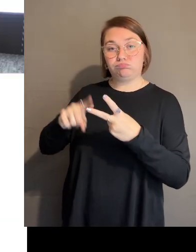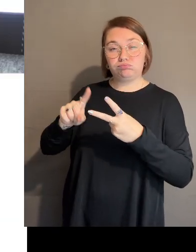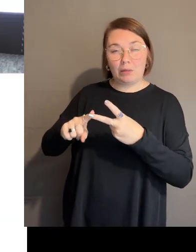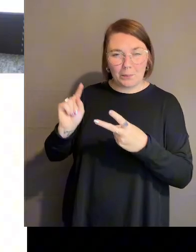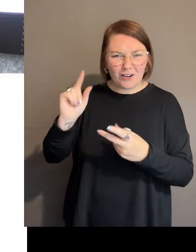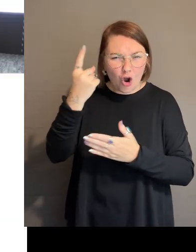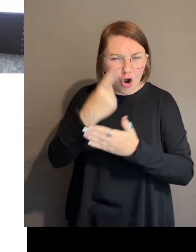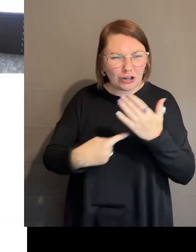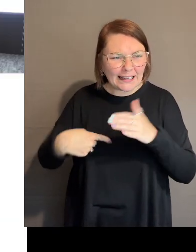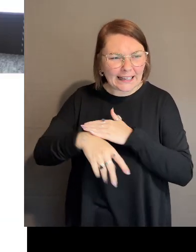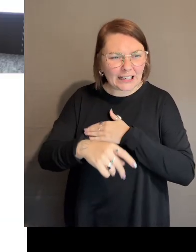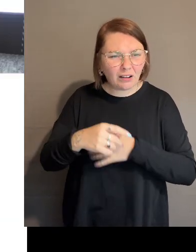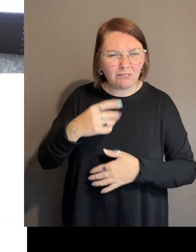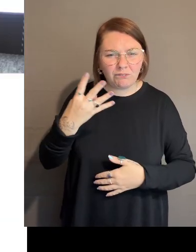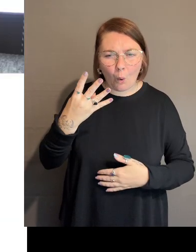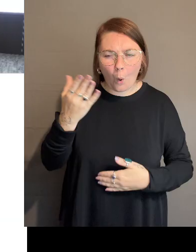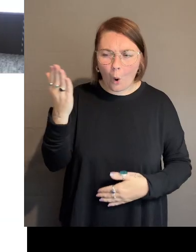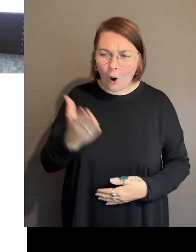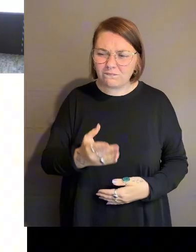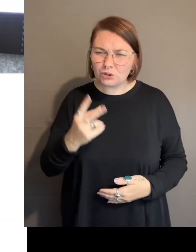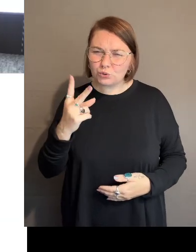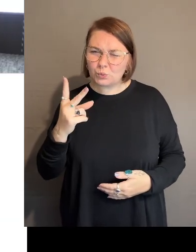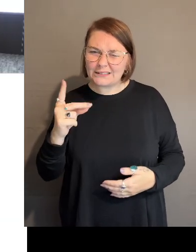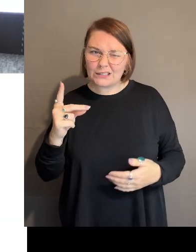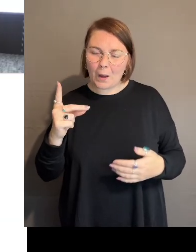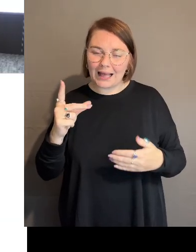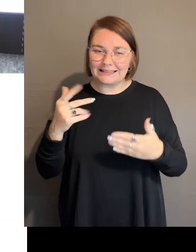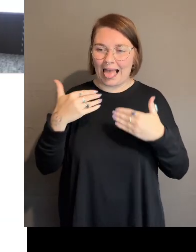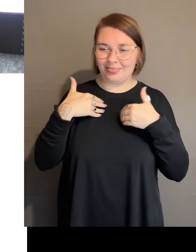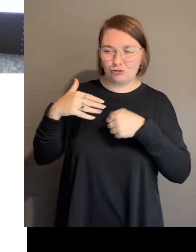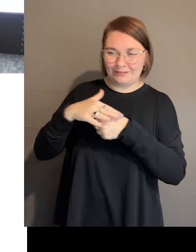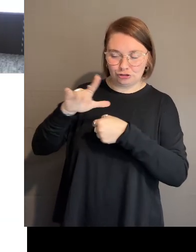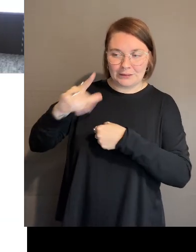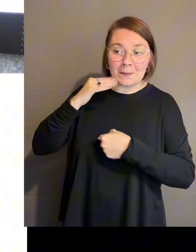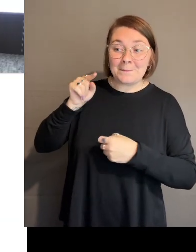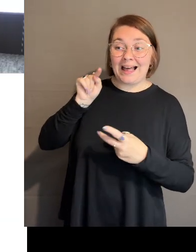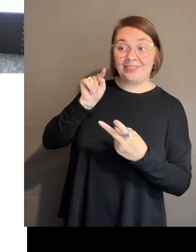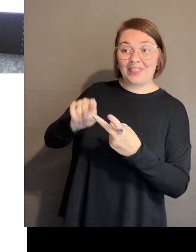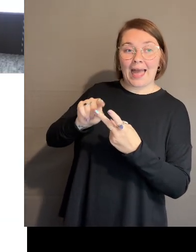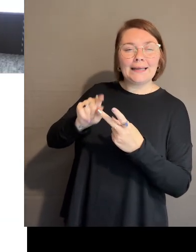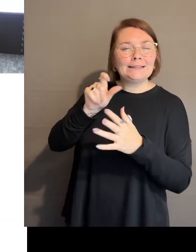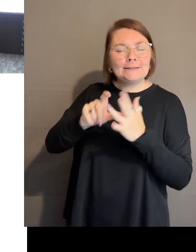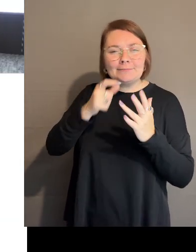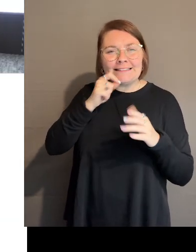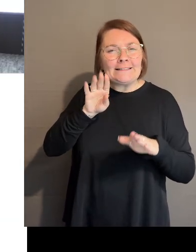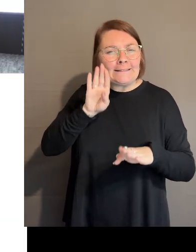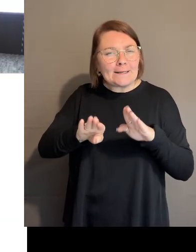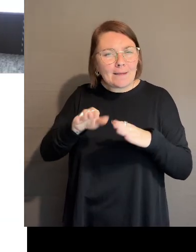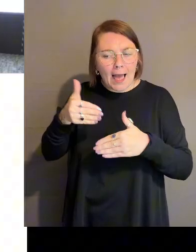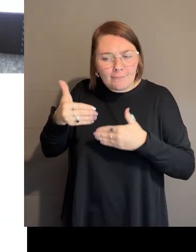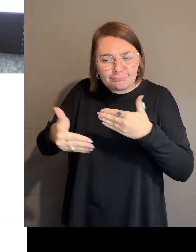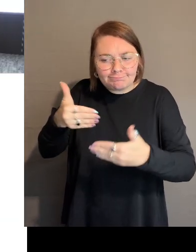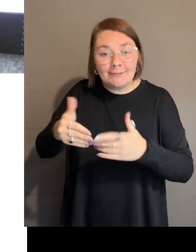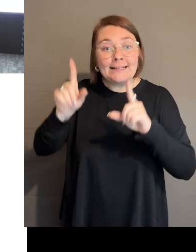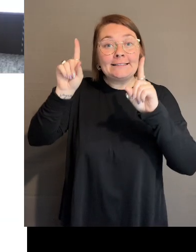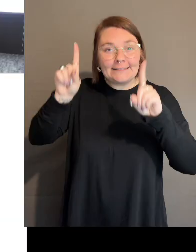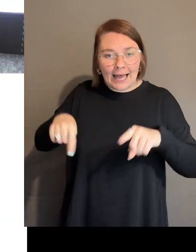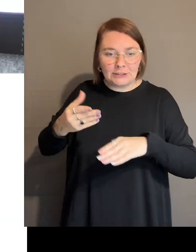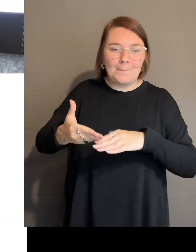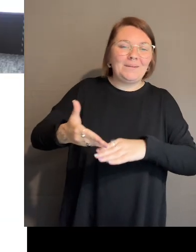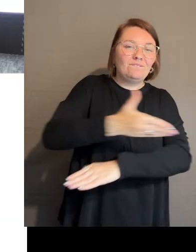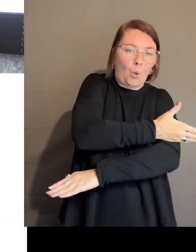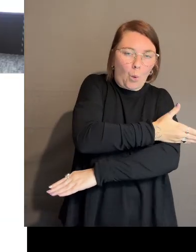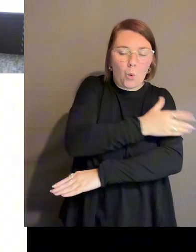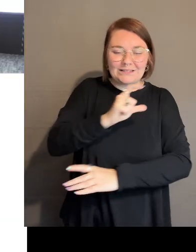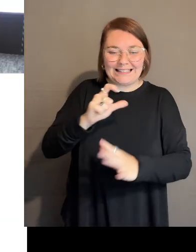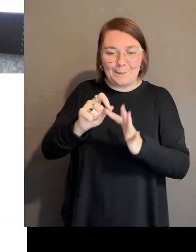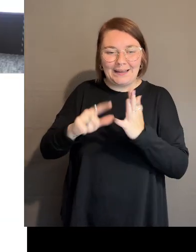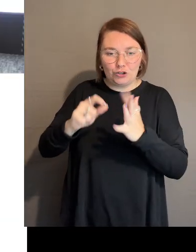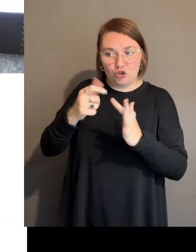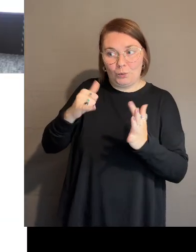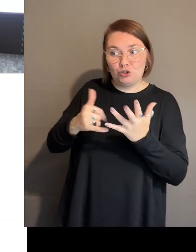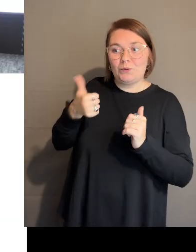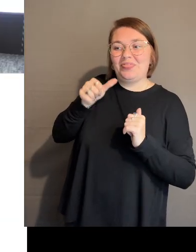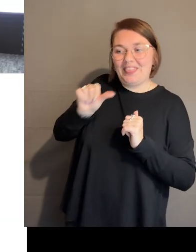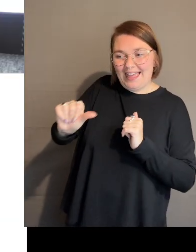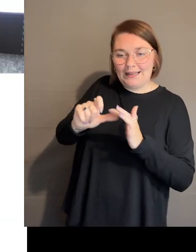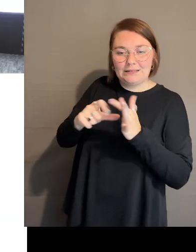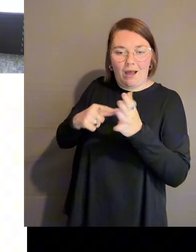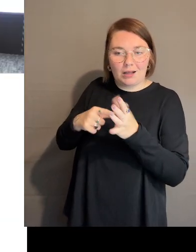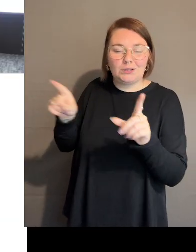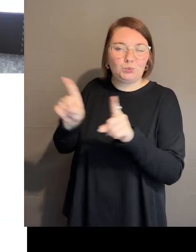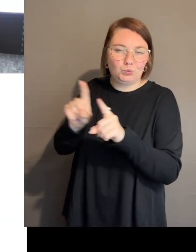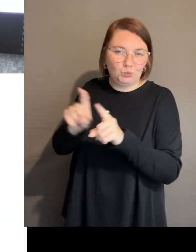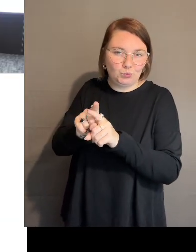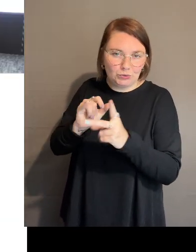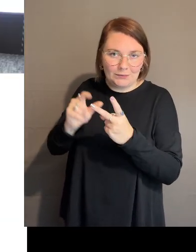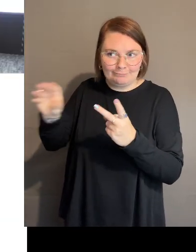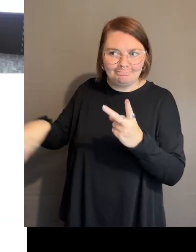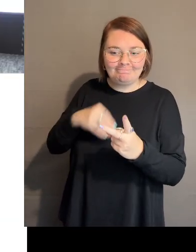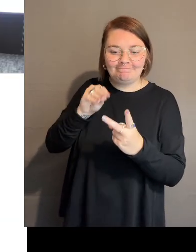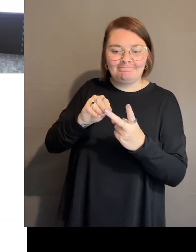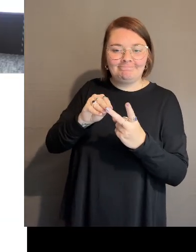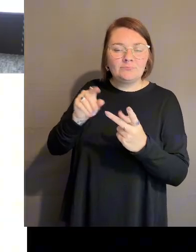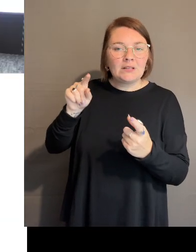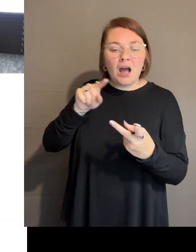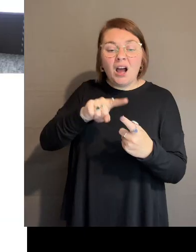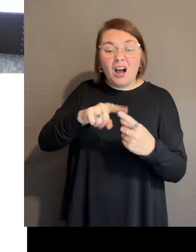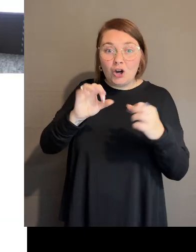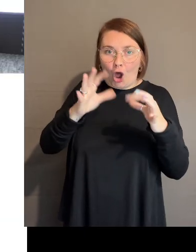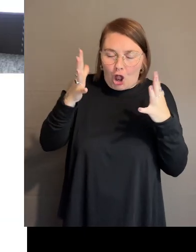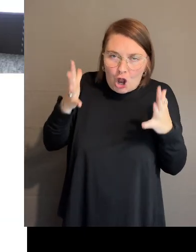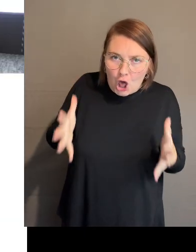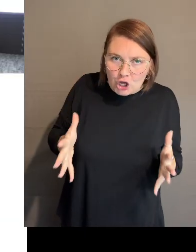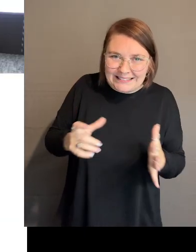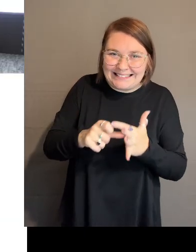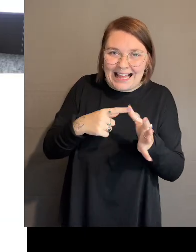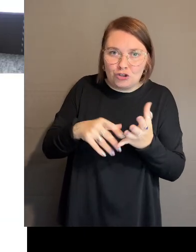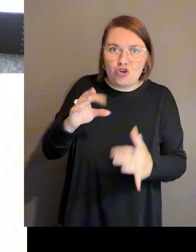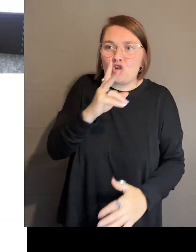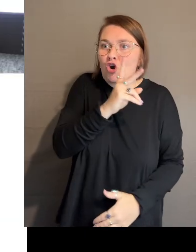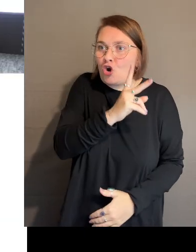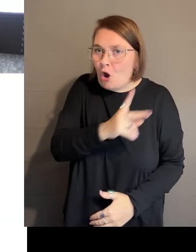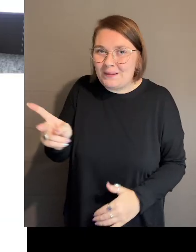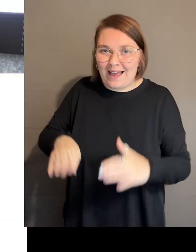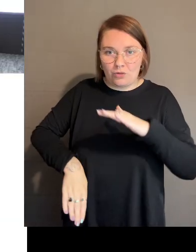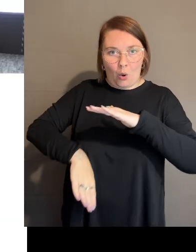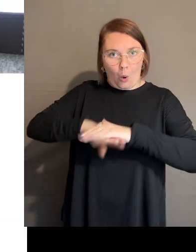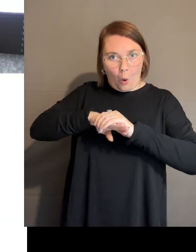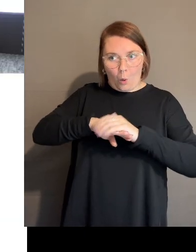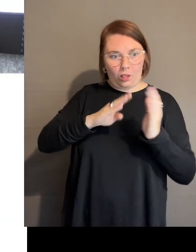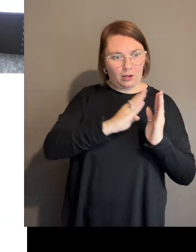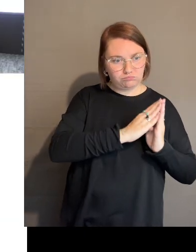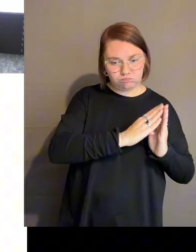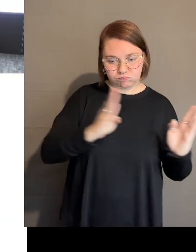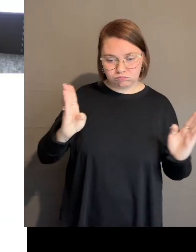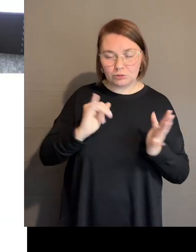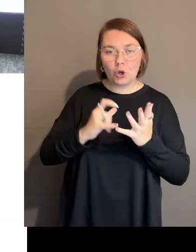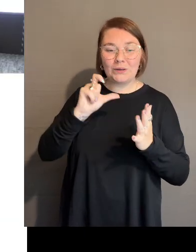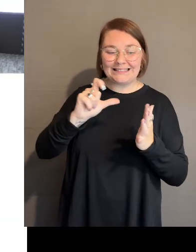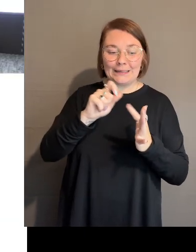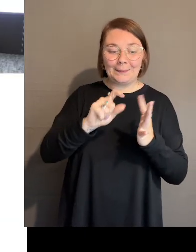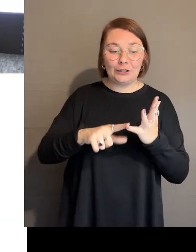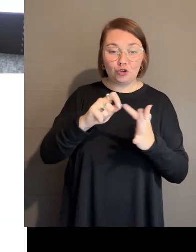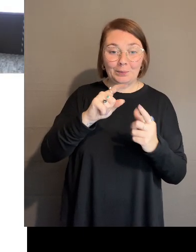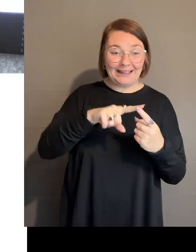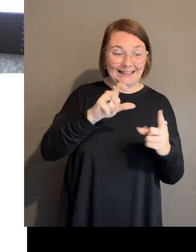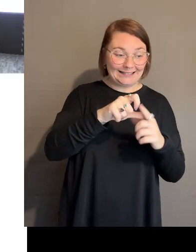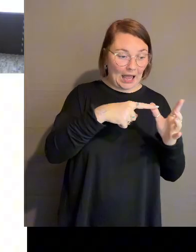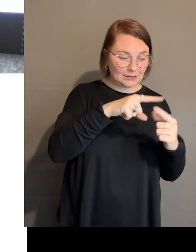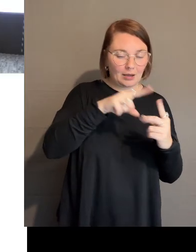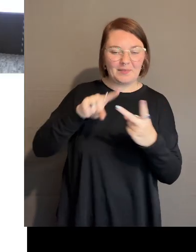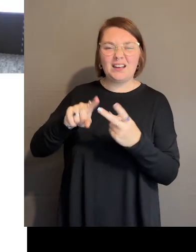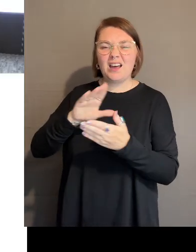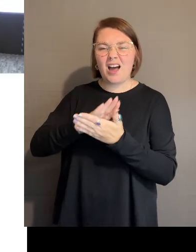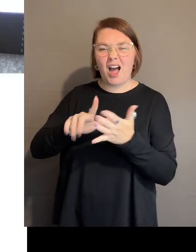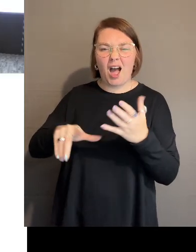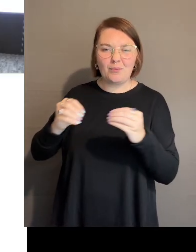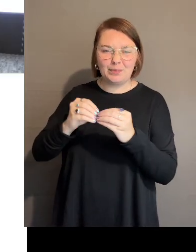only, I think, in 4 of the 21 healthcare regions, but they did a very similar protocol, and then they started before CPUP. So we also pulled data from their registry, because we don't have a whole bunch of data, it's not that common that you get those hold batteries. So we pulled data from CPUP, and the other one is called HubQ.